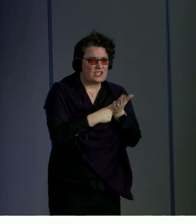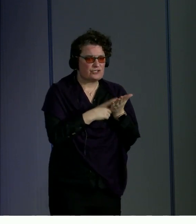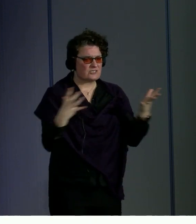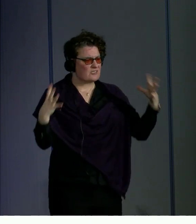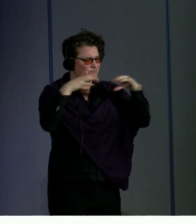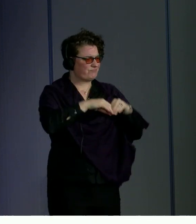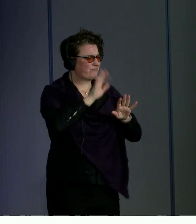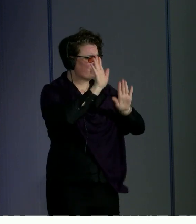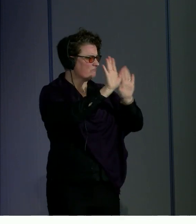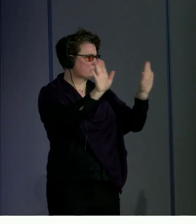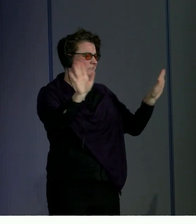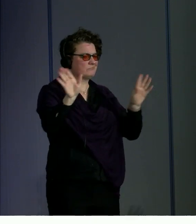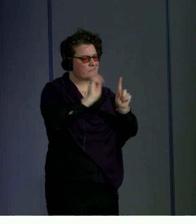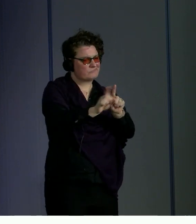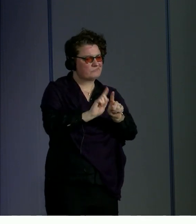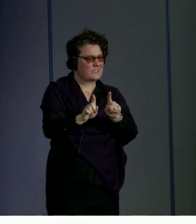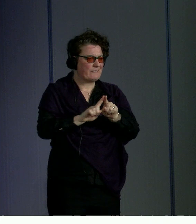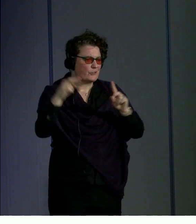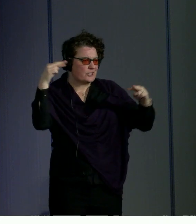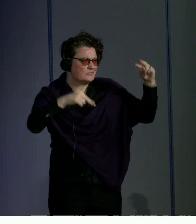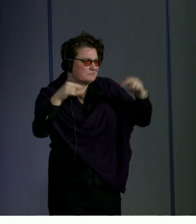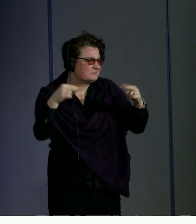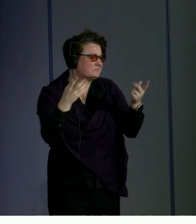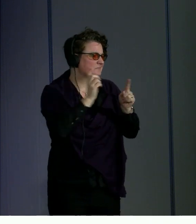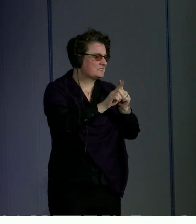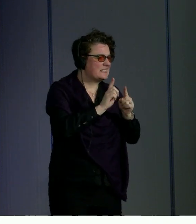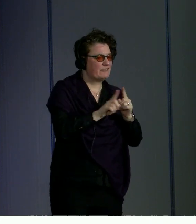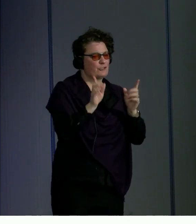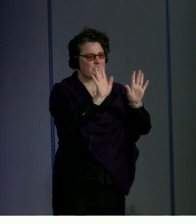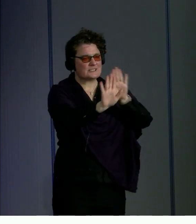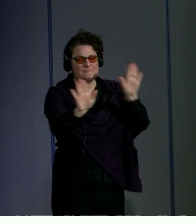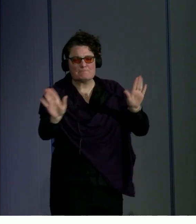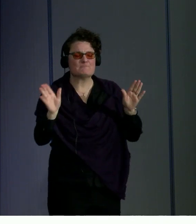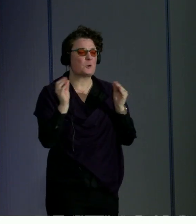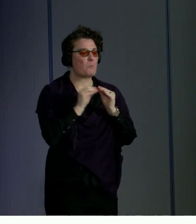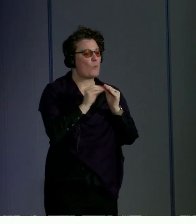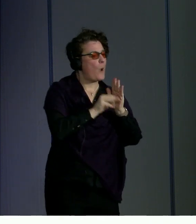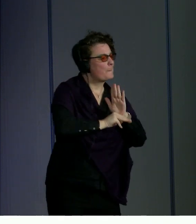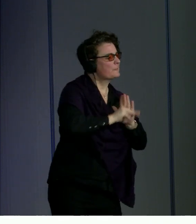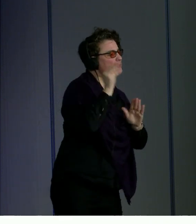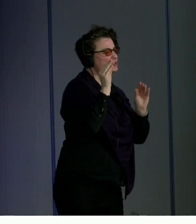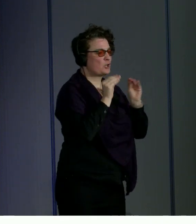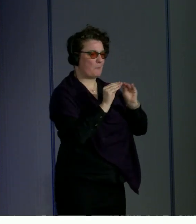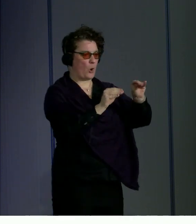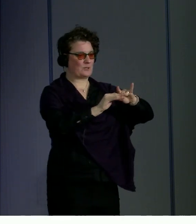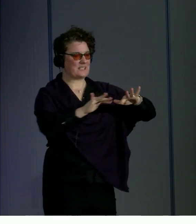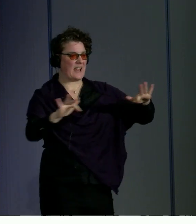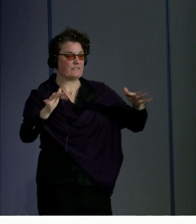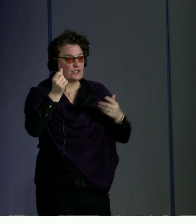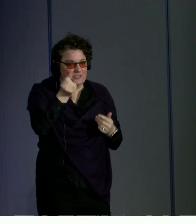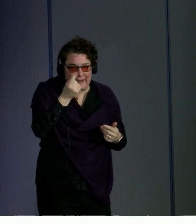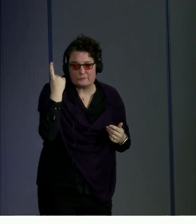that leads to a greater, richer more diverse understanding and cultural environment.